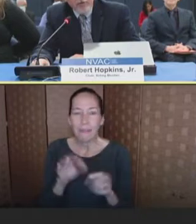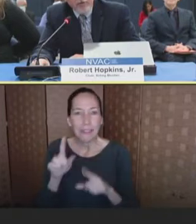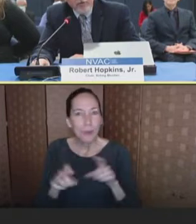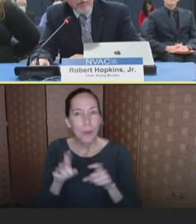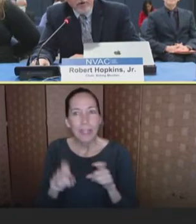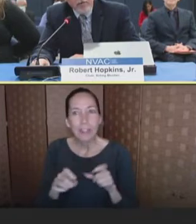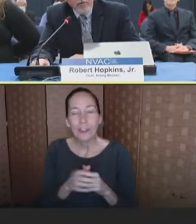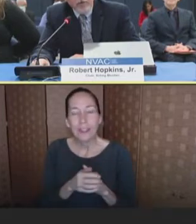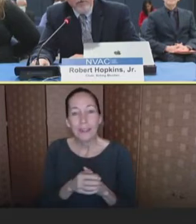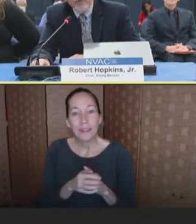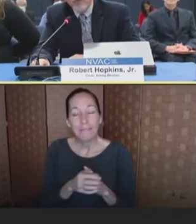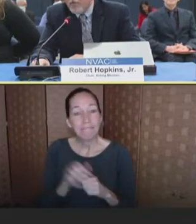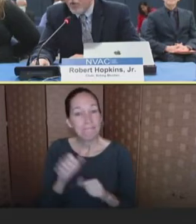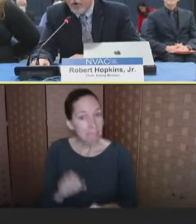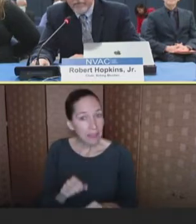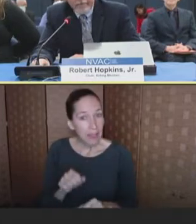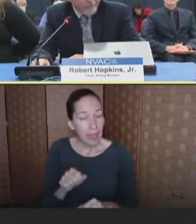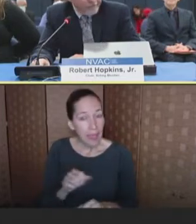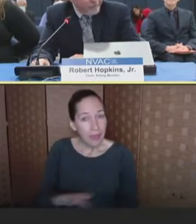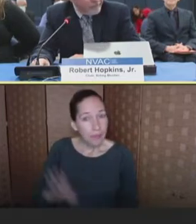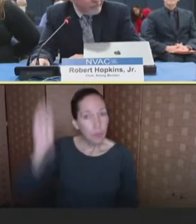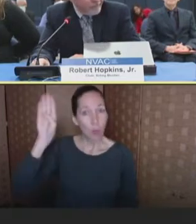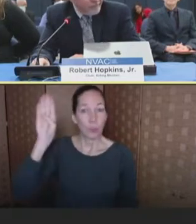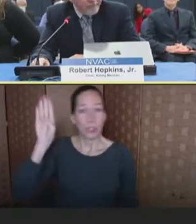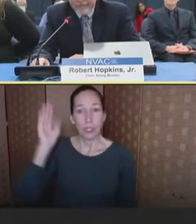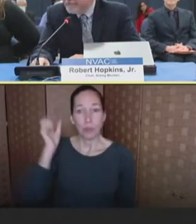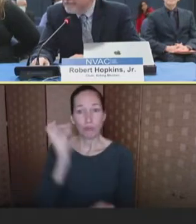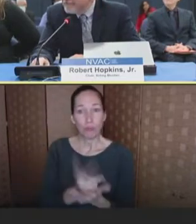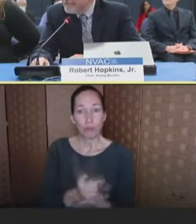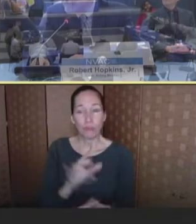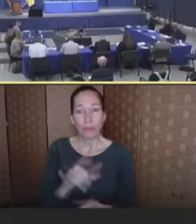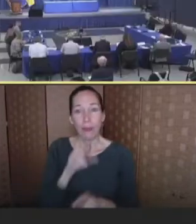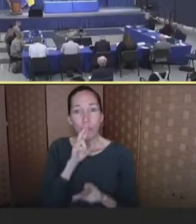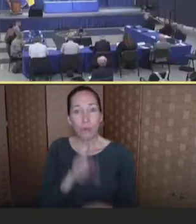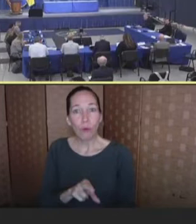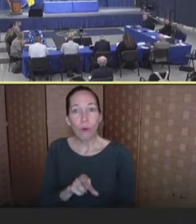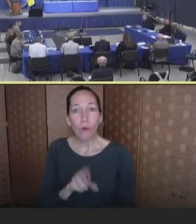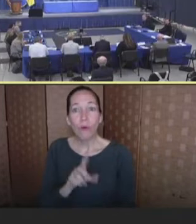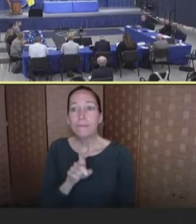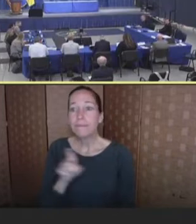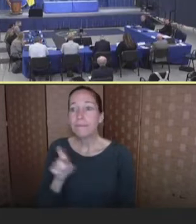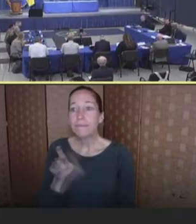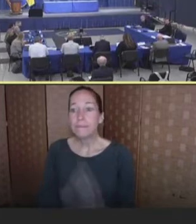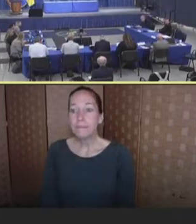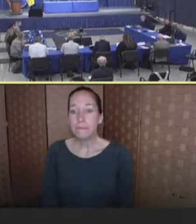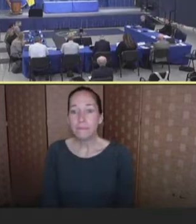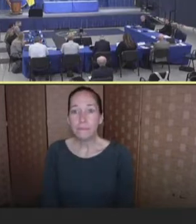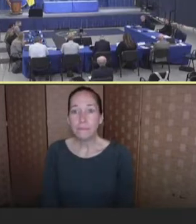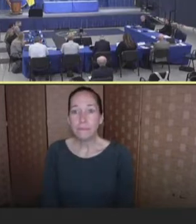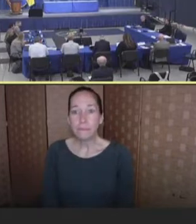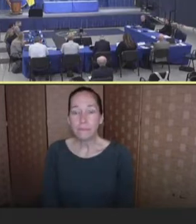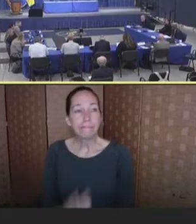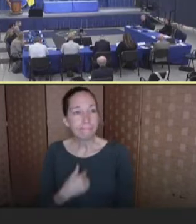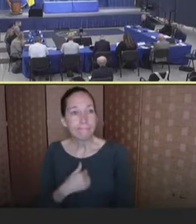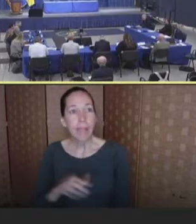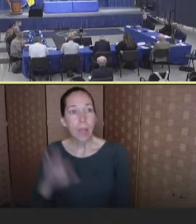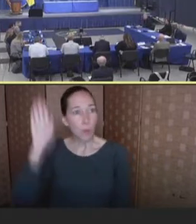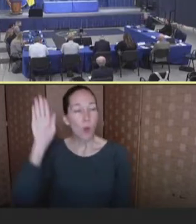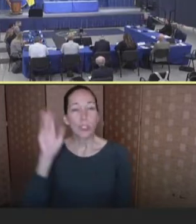to approve this report? Robert Schechter: I motion to approve the report. Robert Hopkins: Thank you, Robert Schechter.